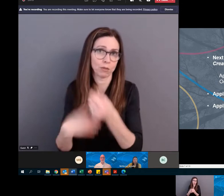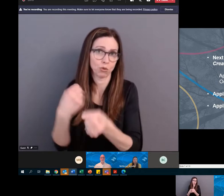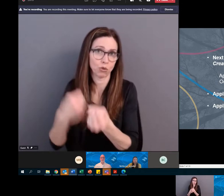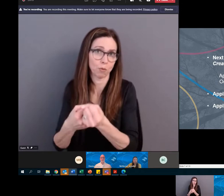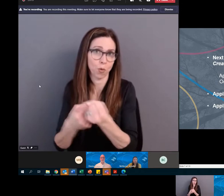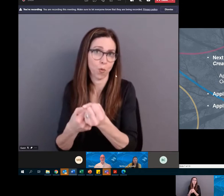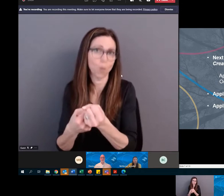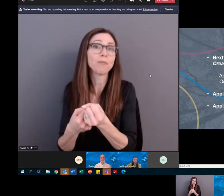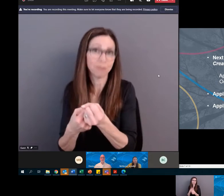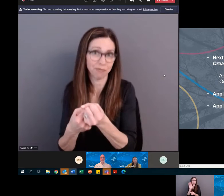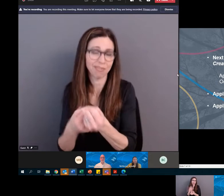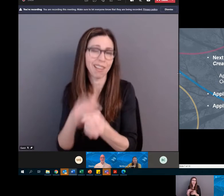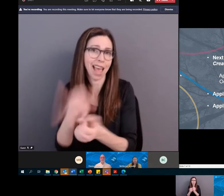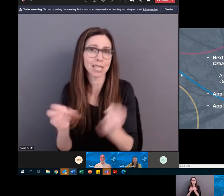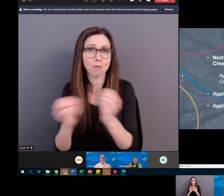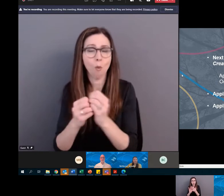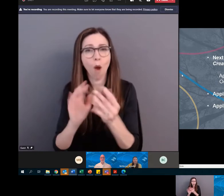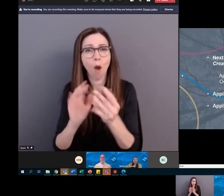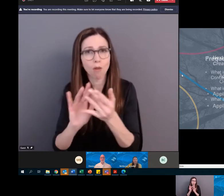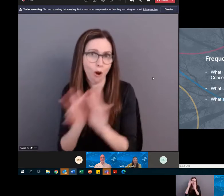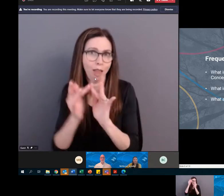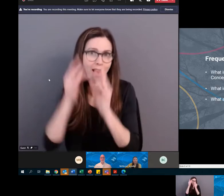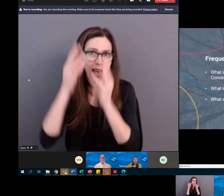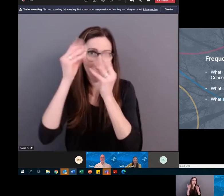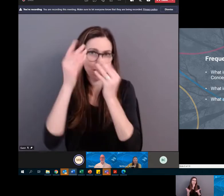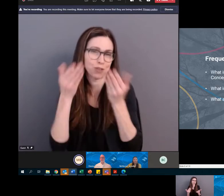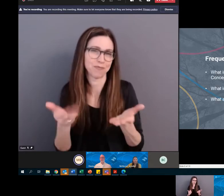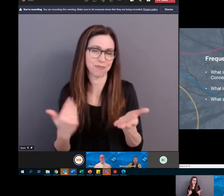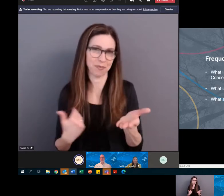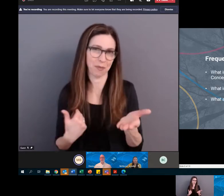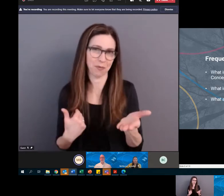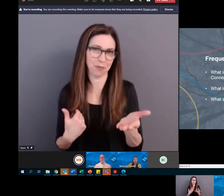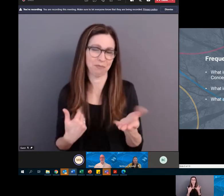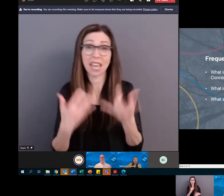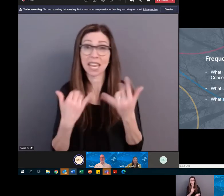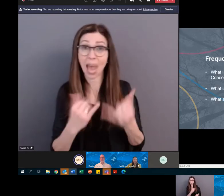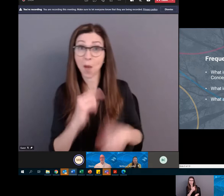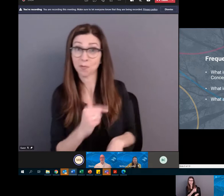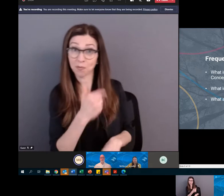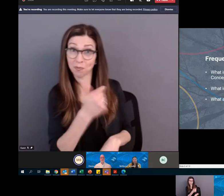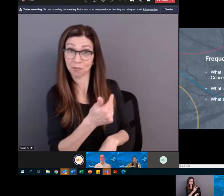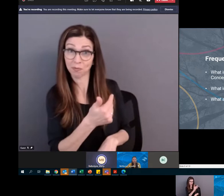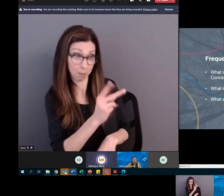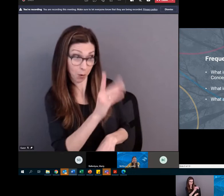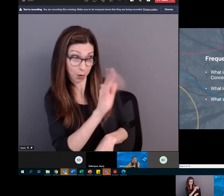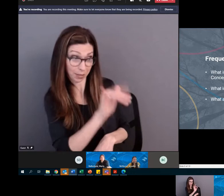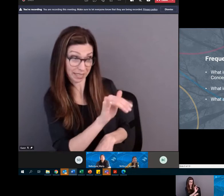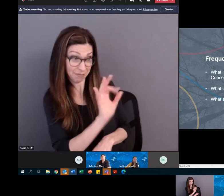On to Marty for some frequently asked questions.